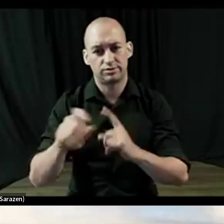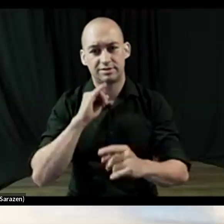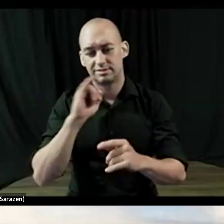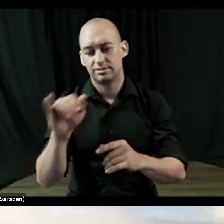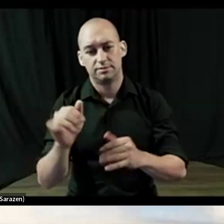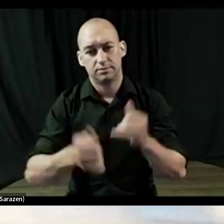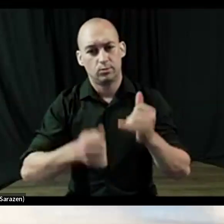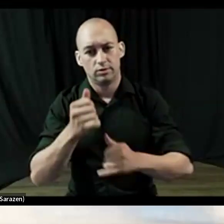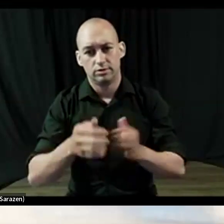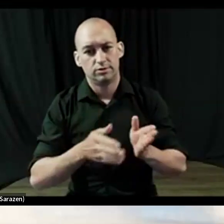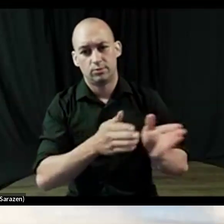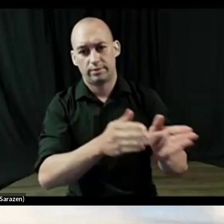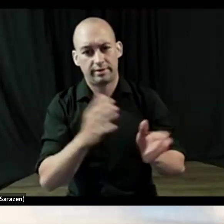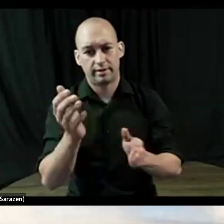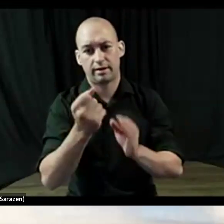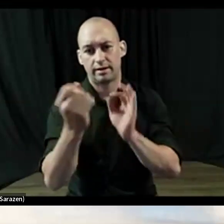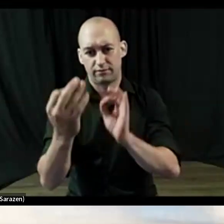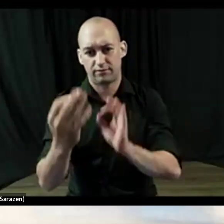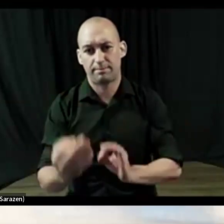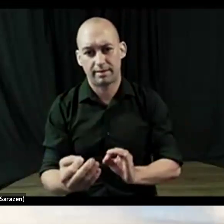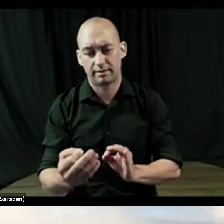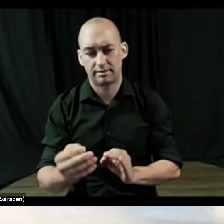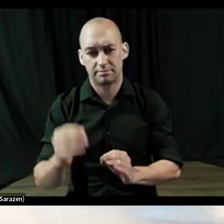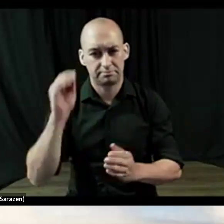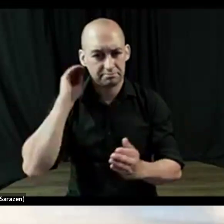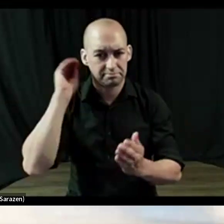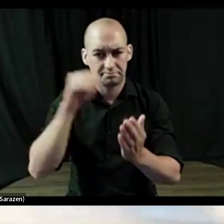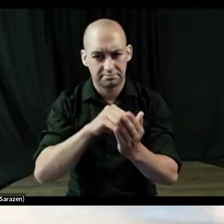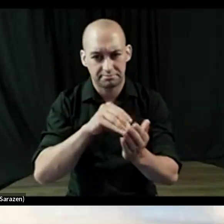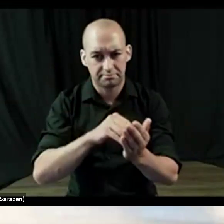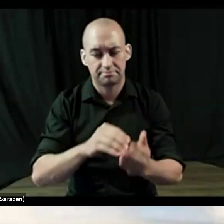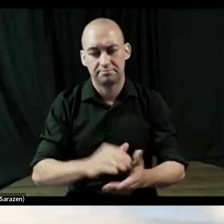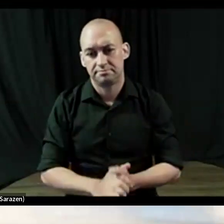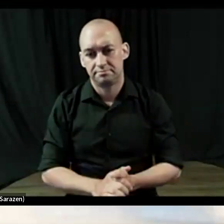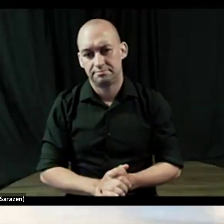and input. But you know we would. That's one of the reasons why we also want to have feedback and